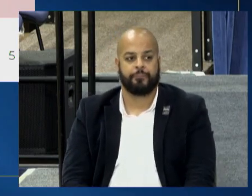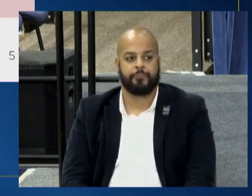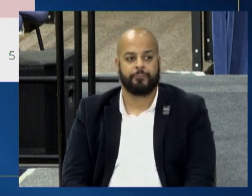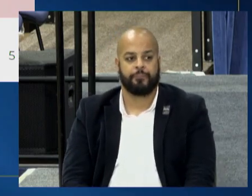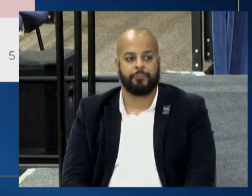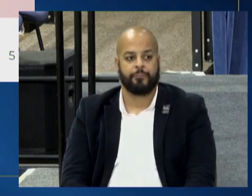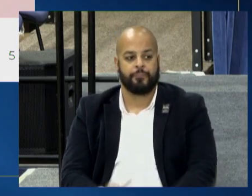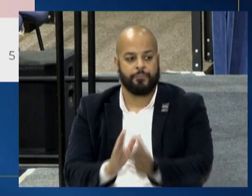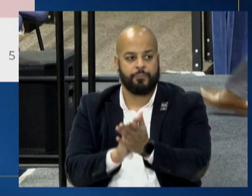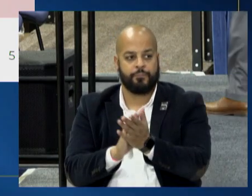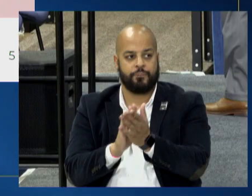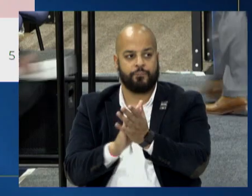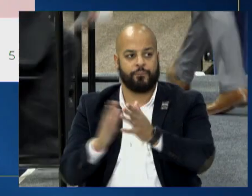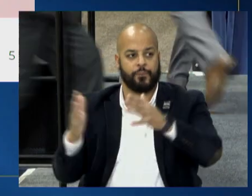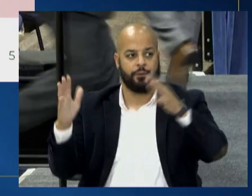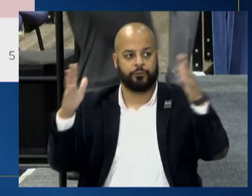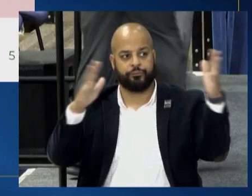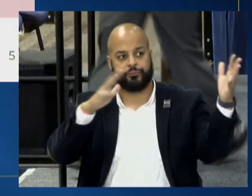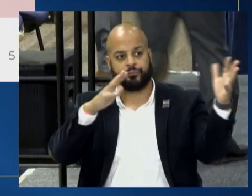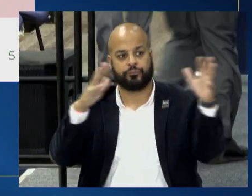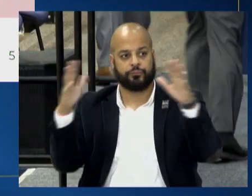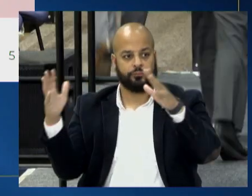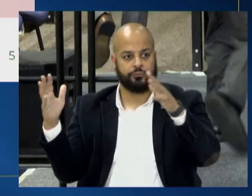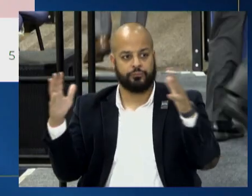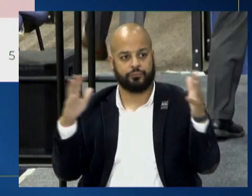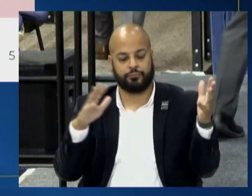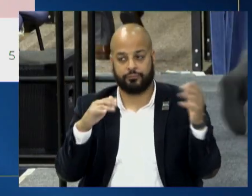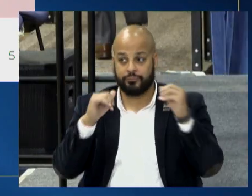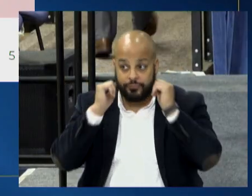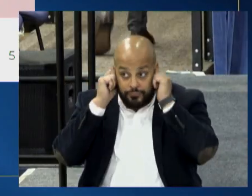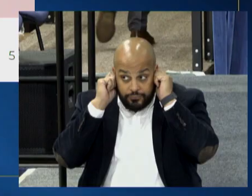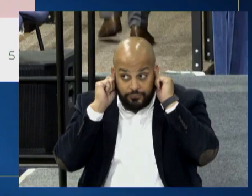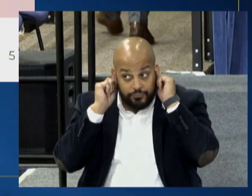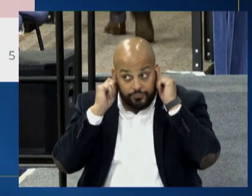Steven Posnack: